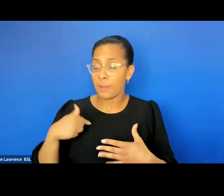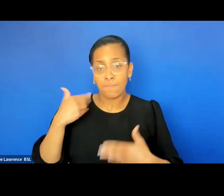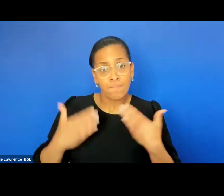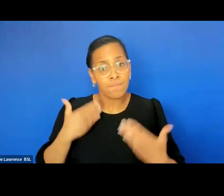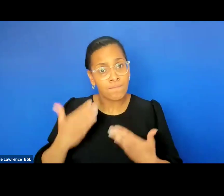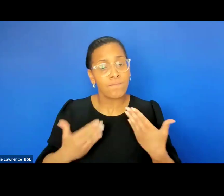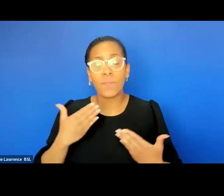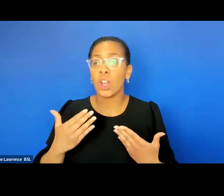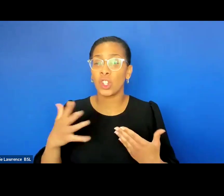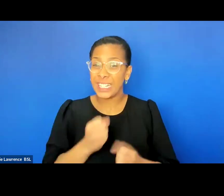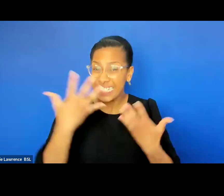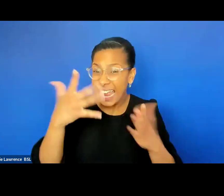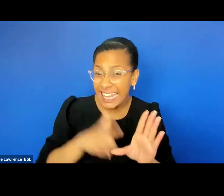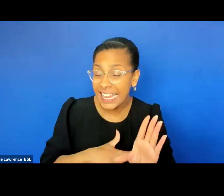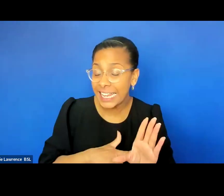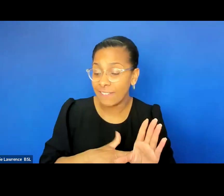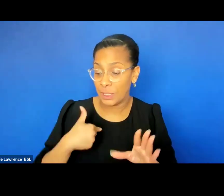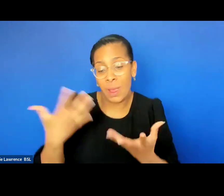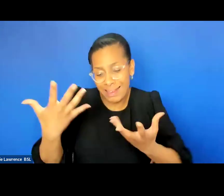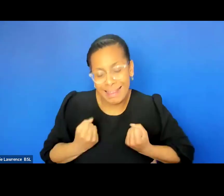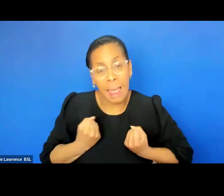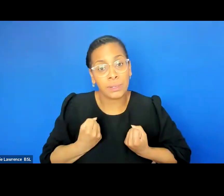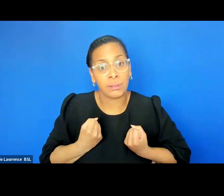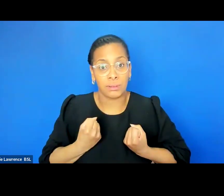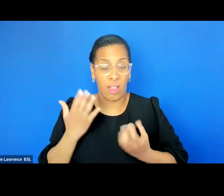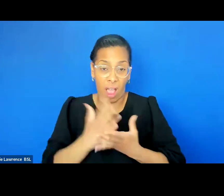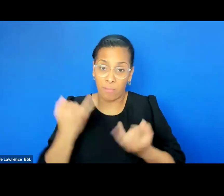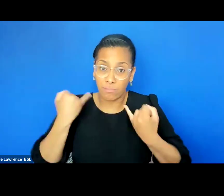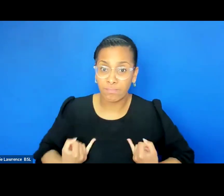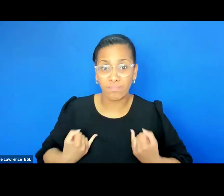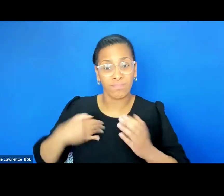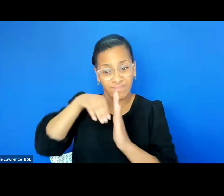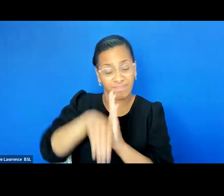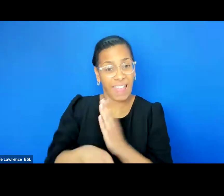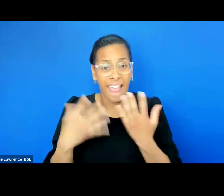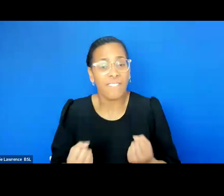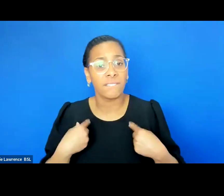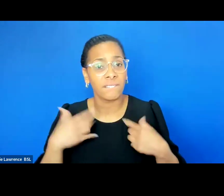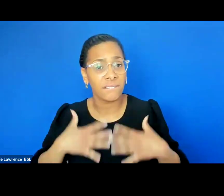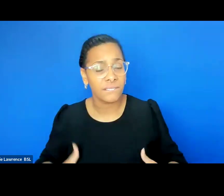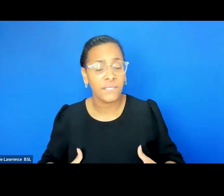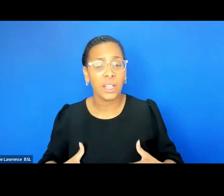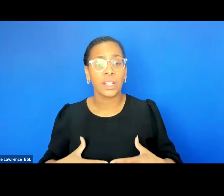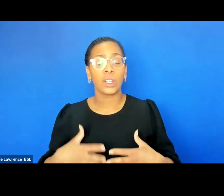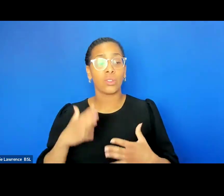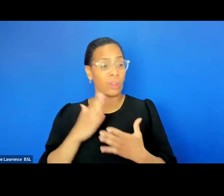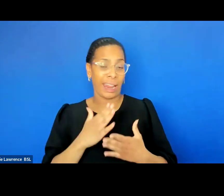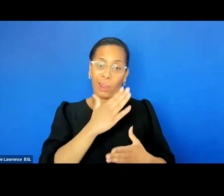of my condition, and it was only after going from Panama, when I left China, went to Angola. Then I went back to China